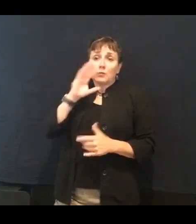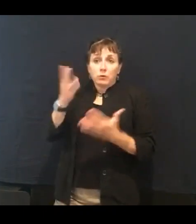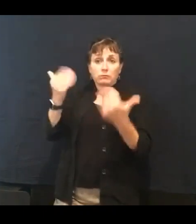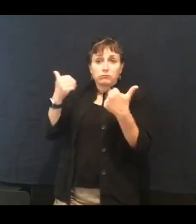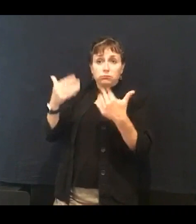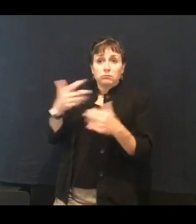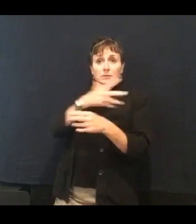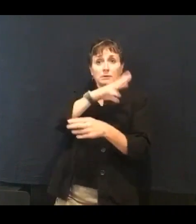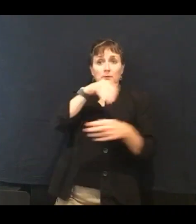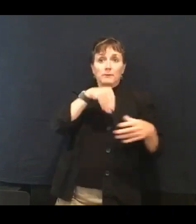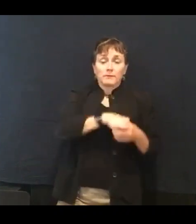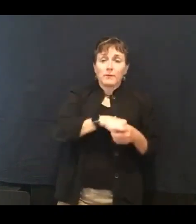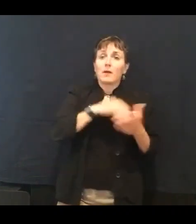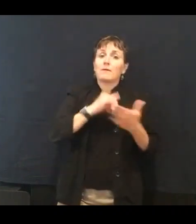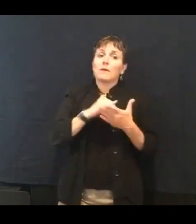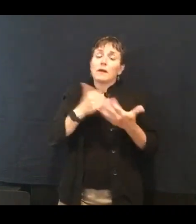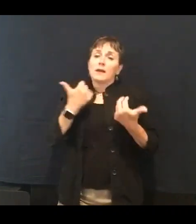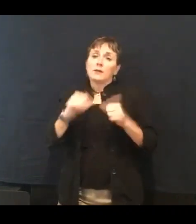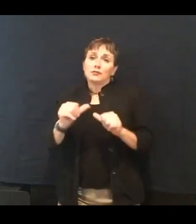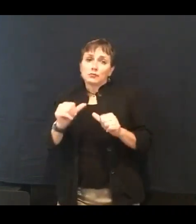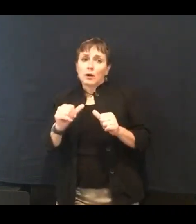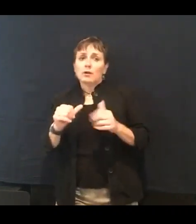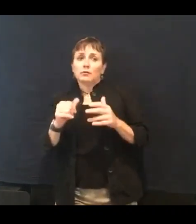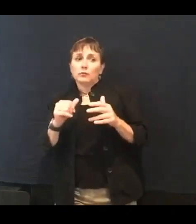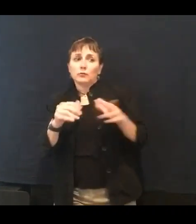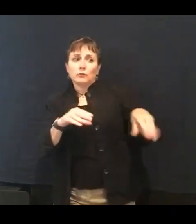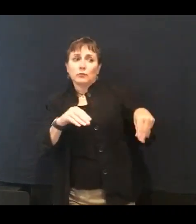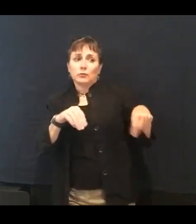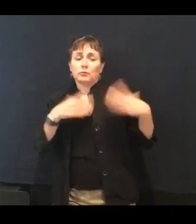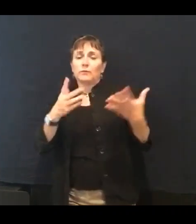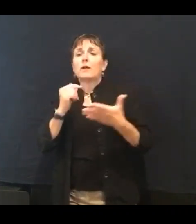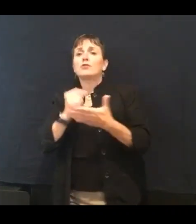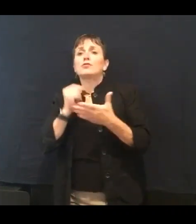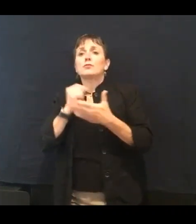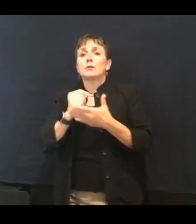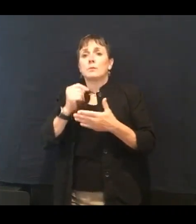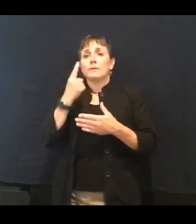reality of treating patients who are losing their hearing and vision to Usher III.